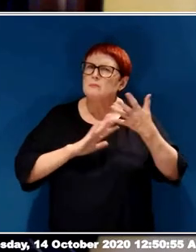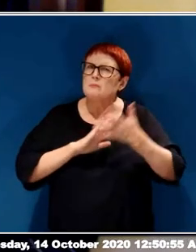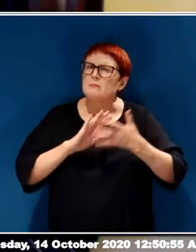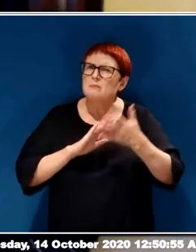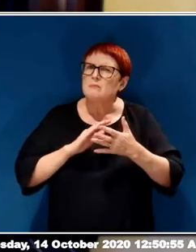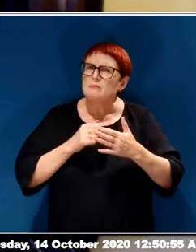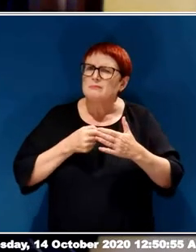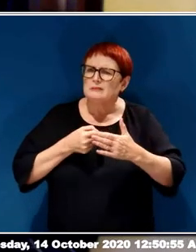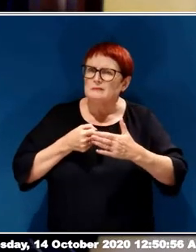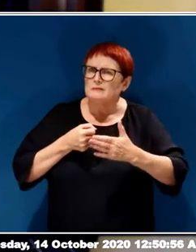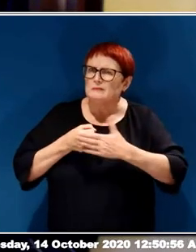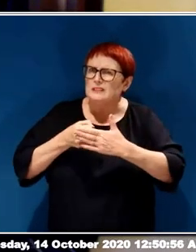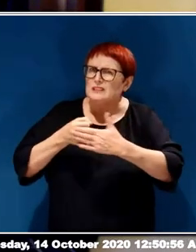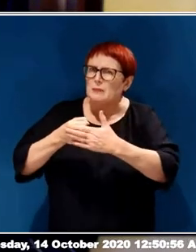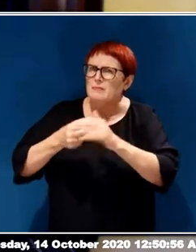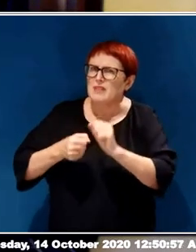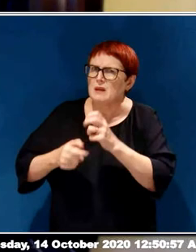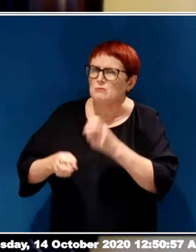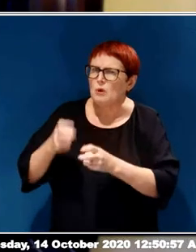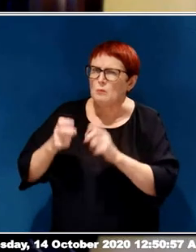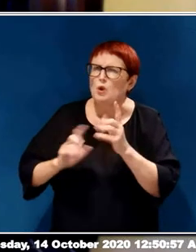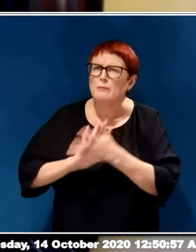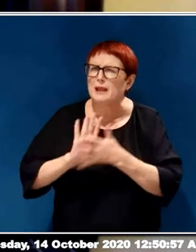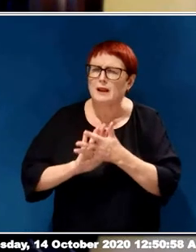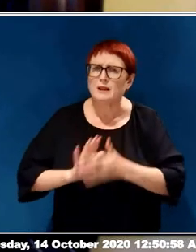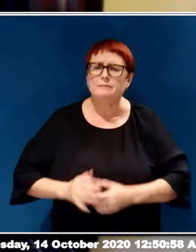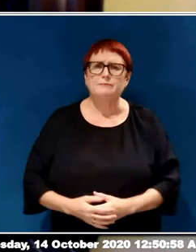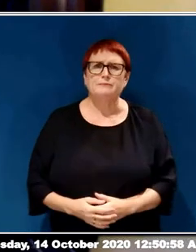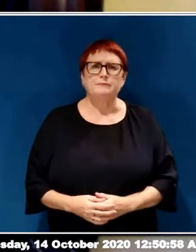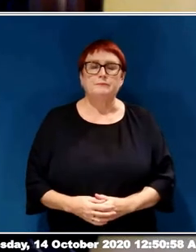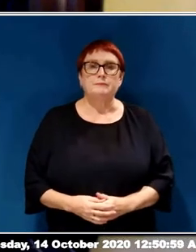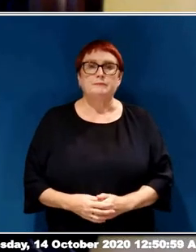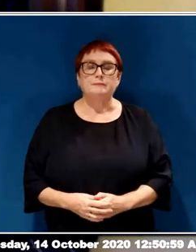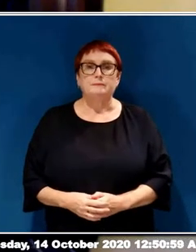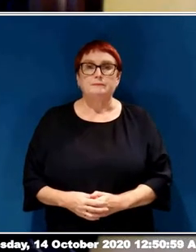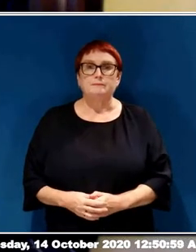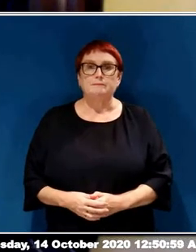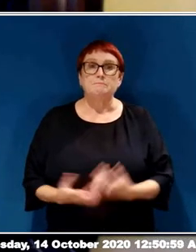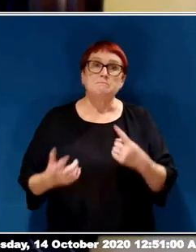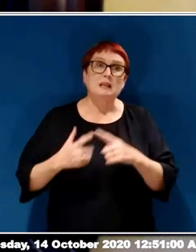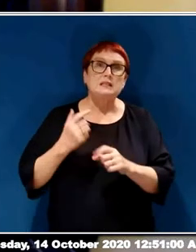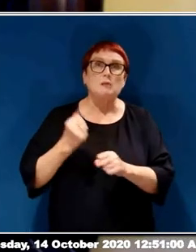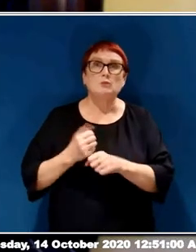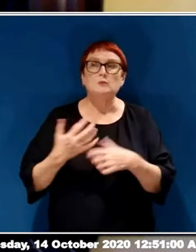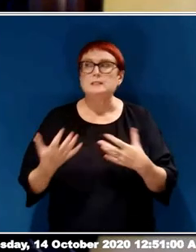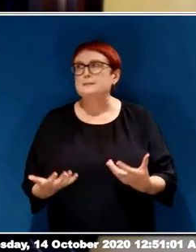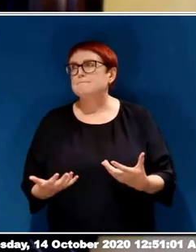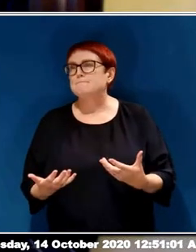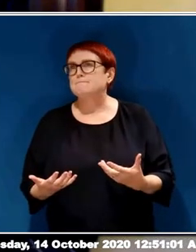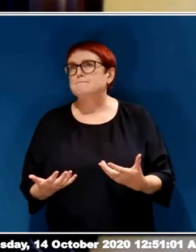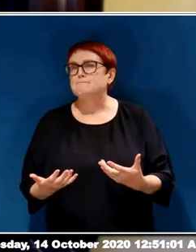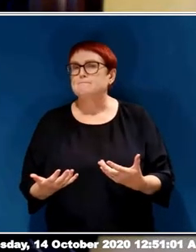DR de BRUIN: So, for example, a student might be withdrawn from a classroom to